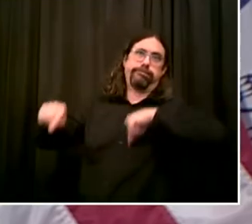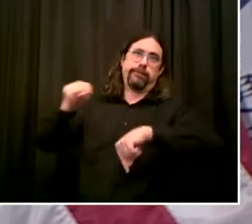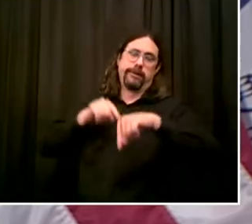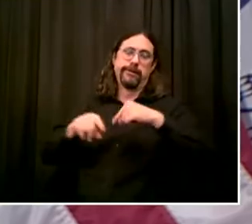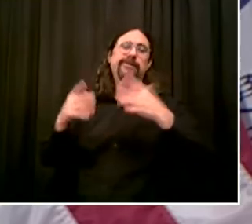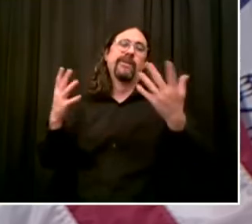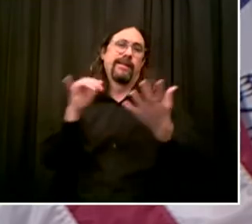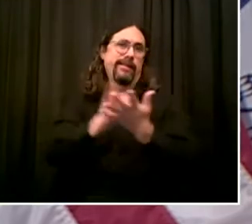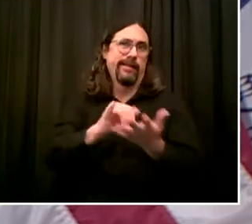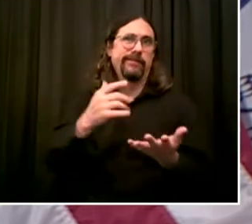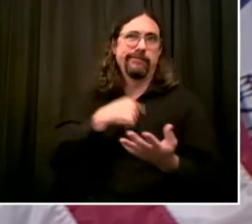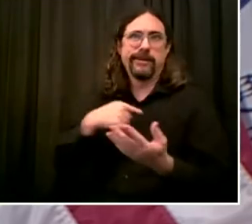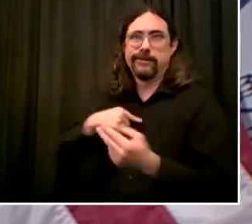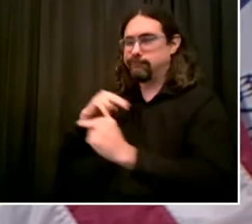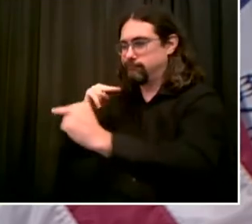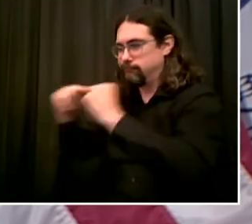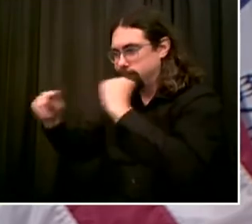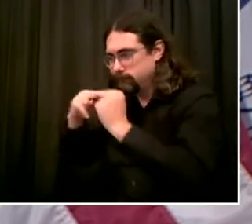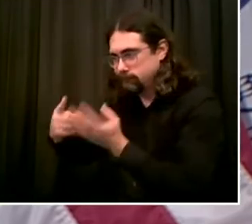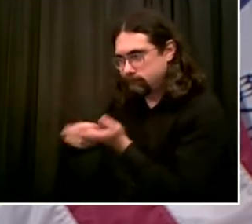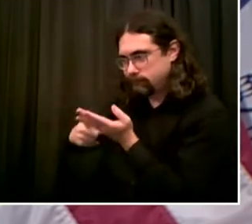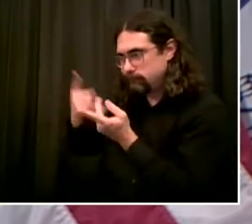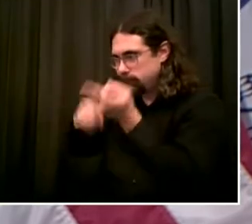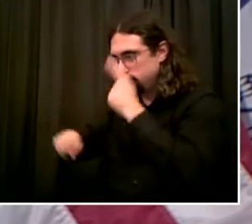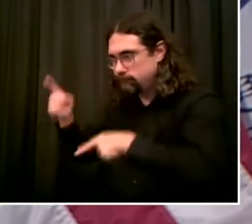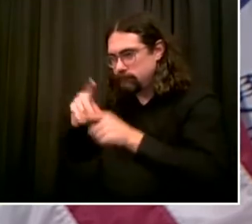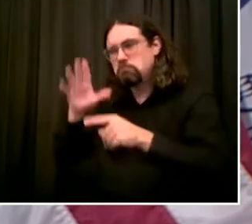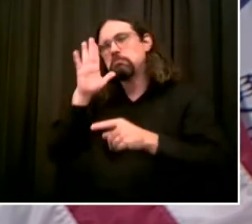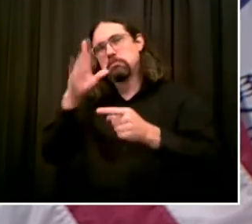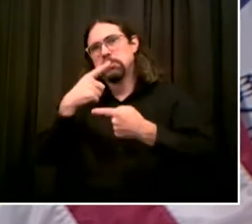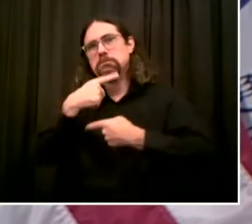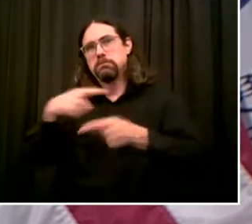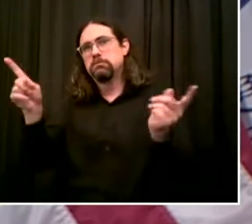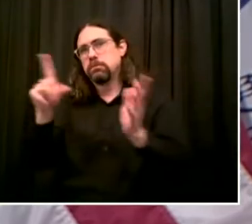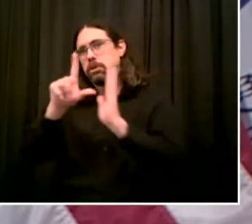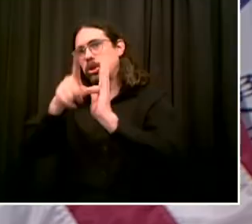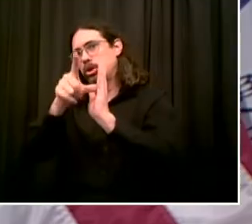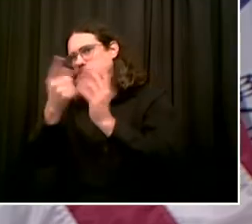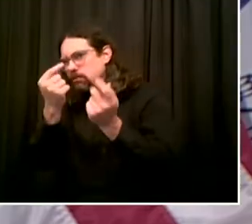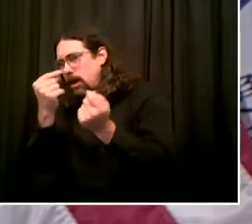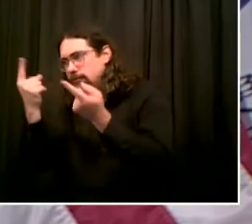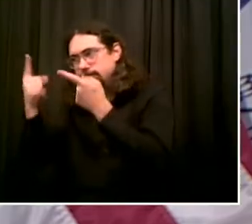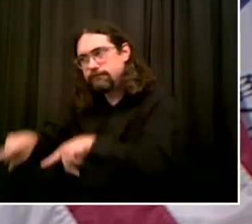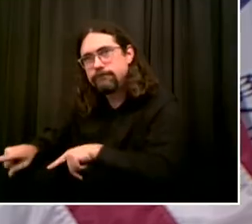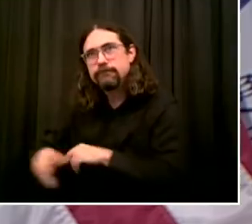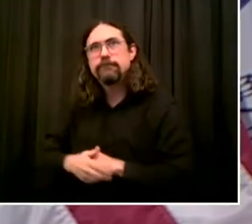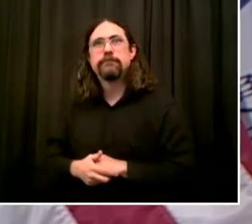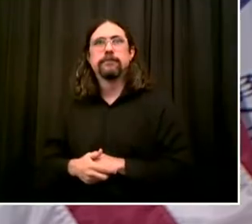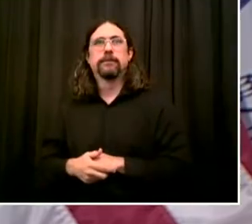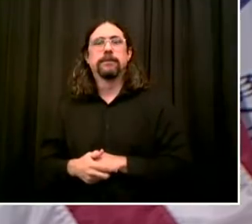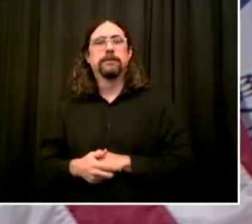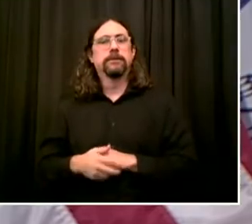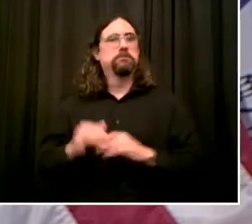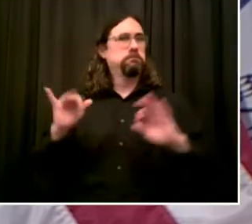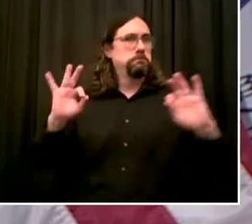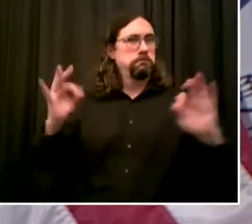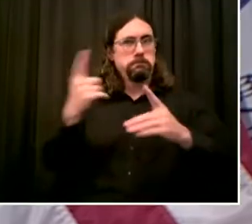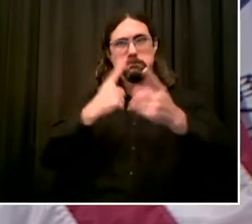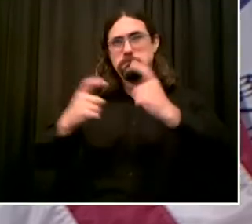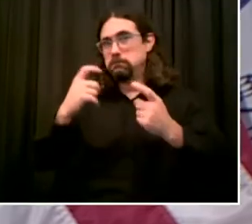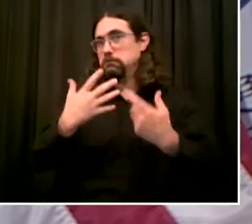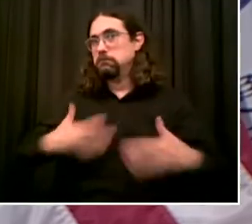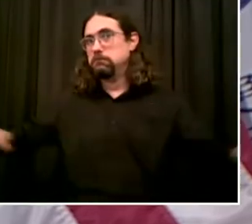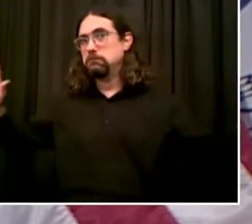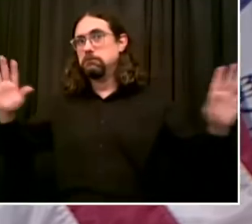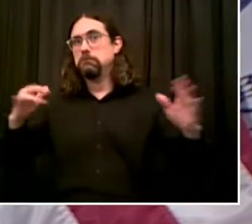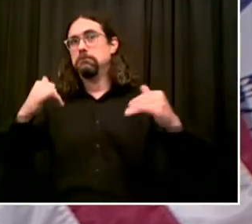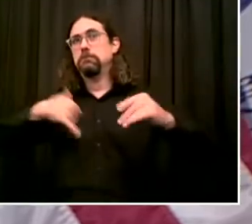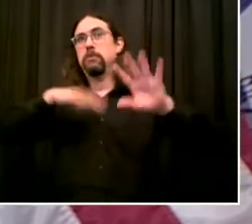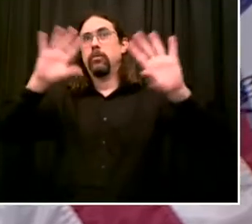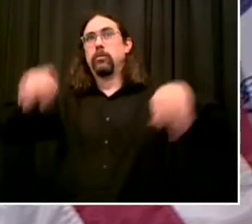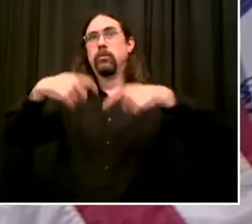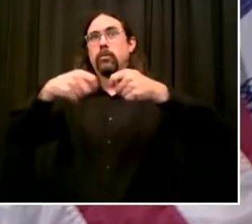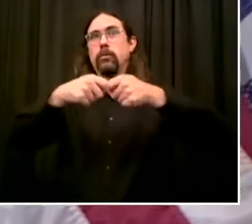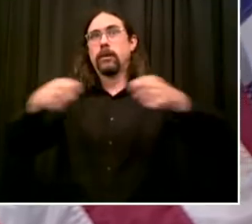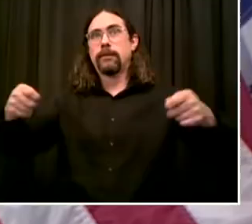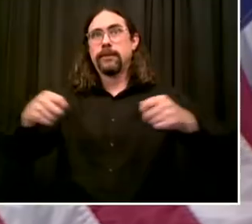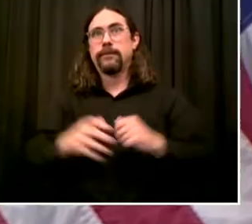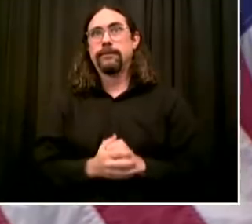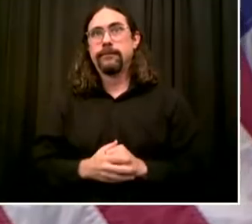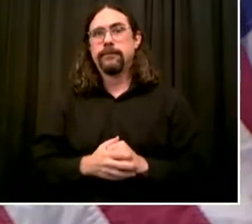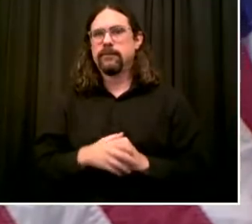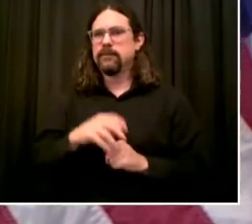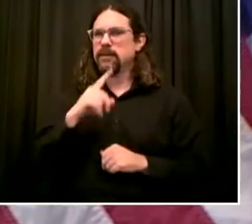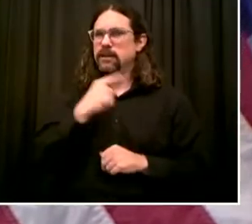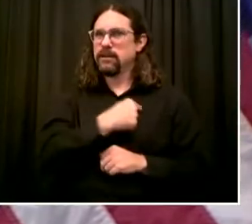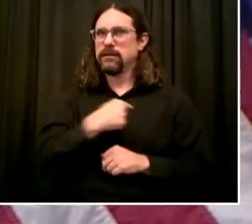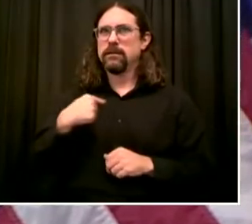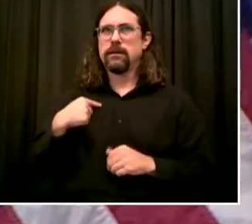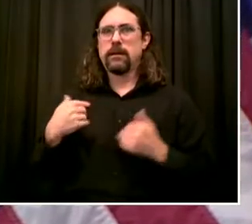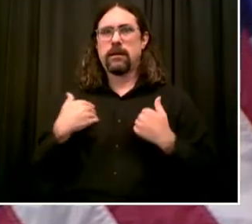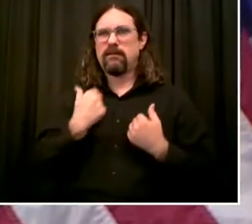THAT WHEN WE GET TO A FINAL